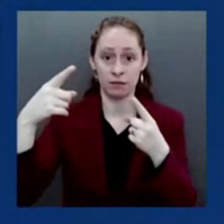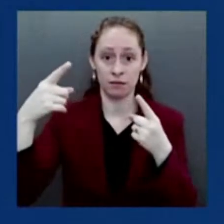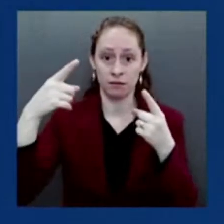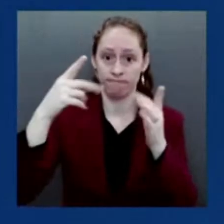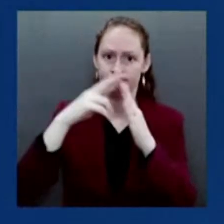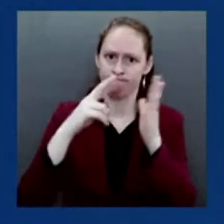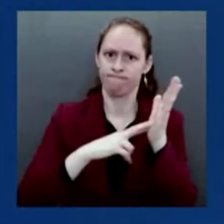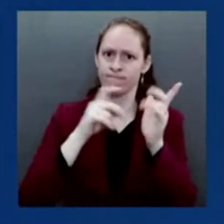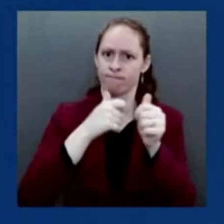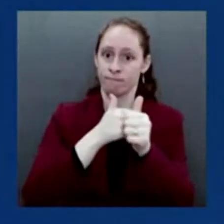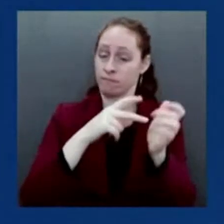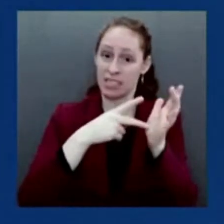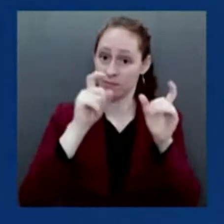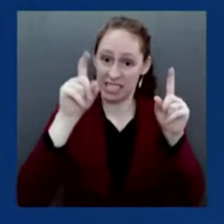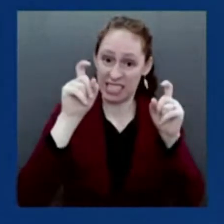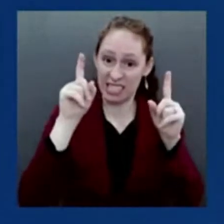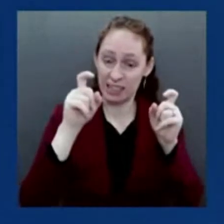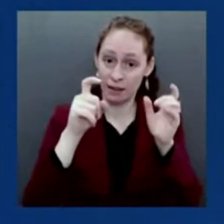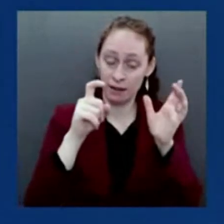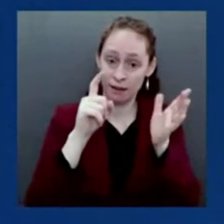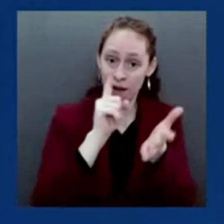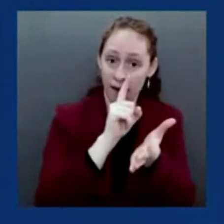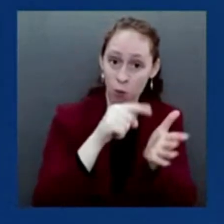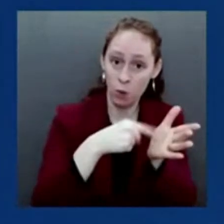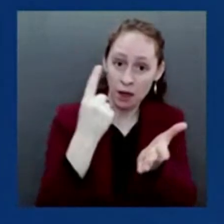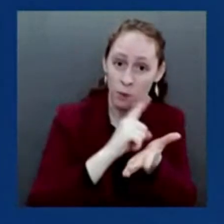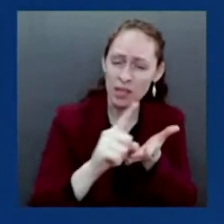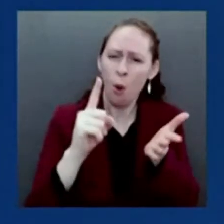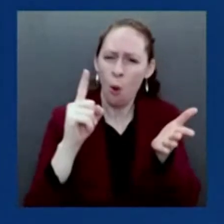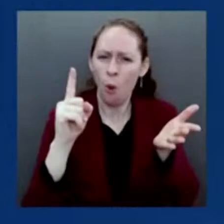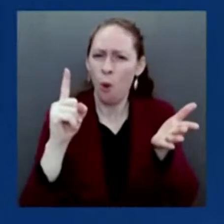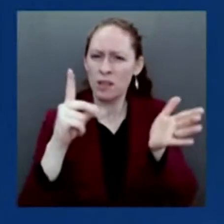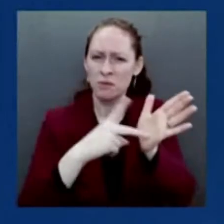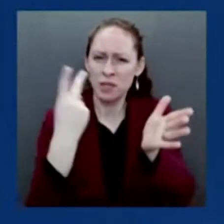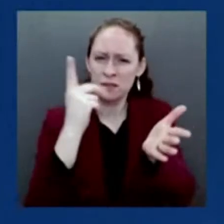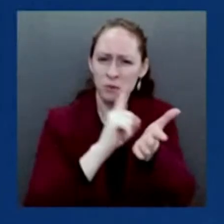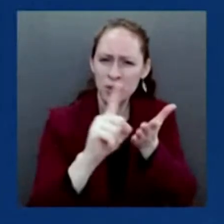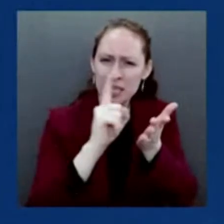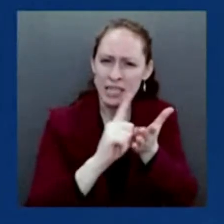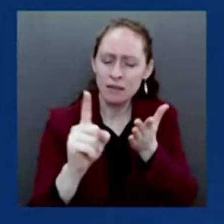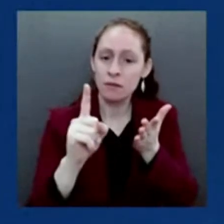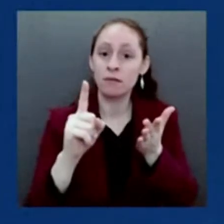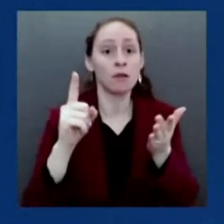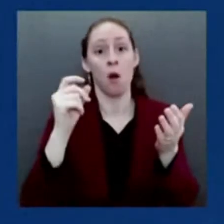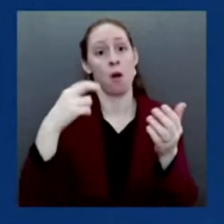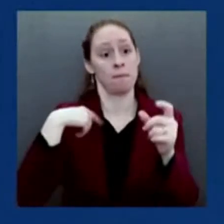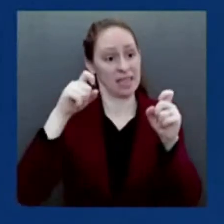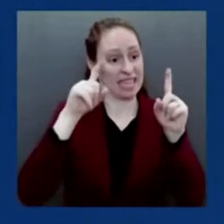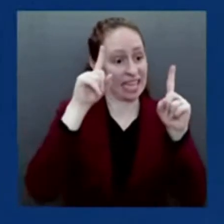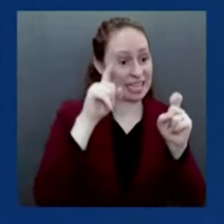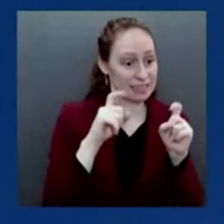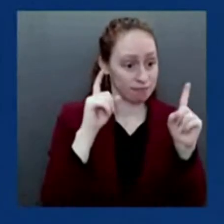HOME? ONCE A WEEK? JUST TWICE A WEEK?